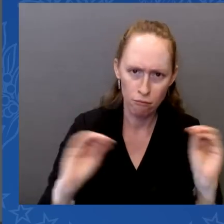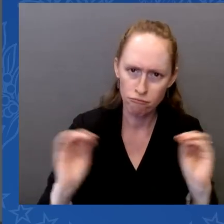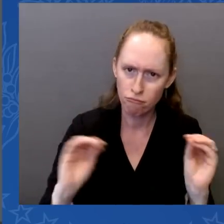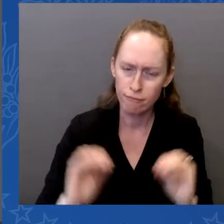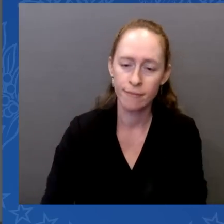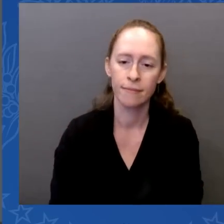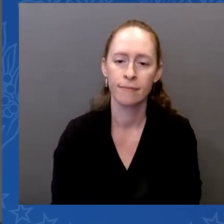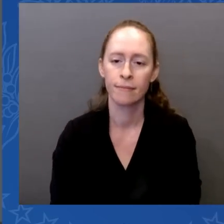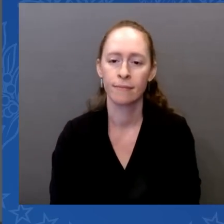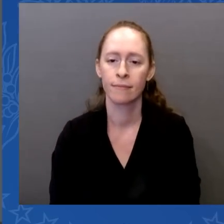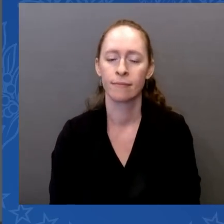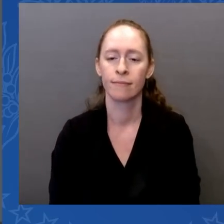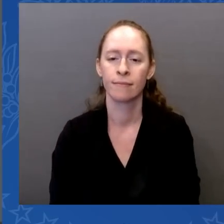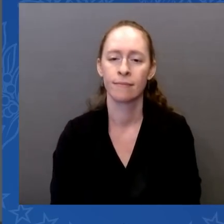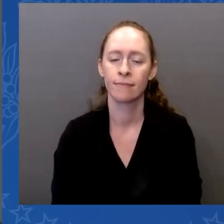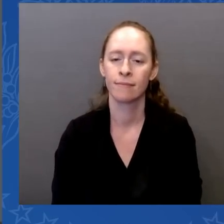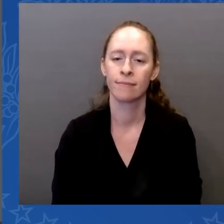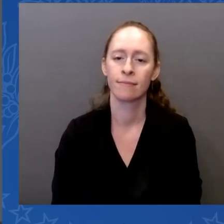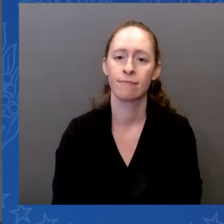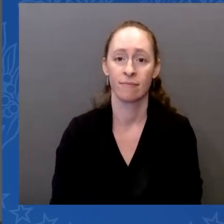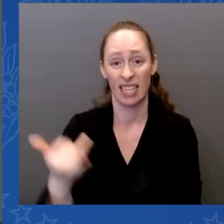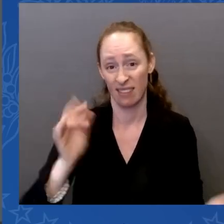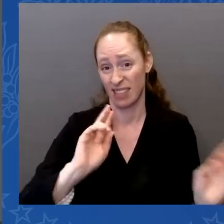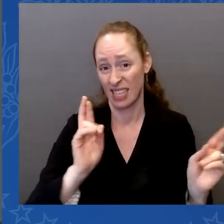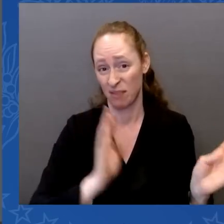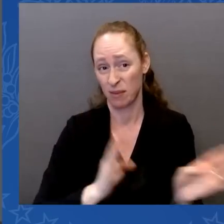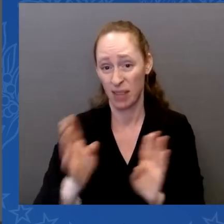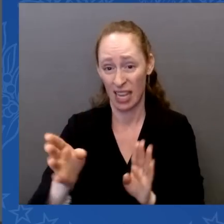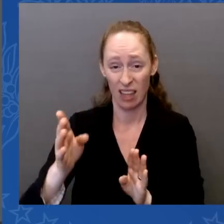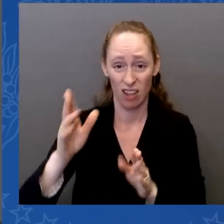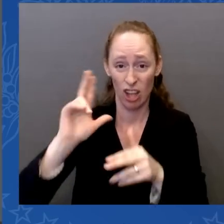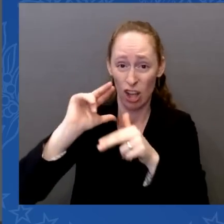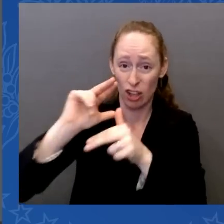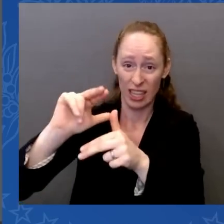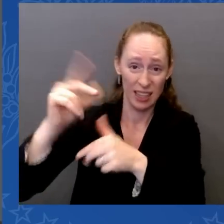excuse me -- on helping Puerto Rico recover from the aftermath of Hurricane Fiona.